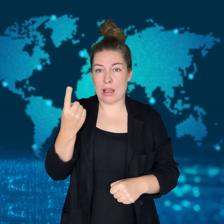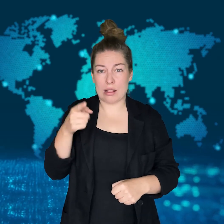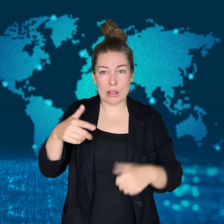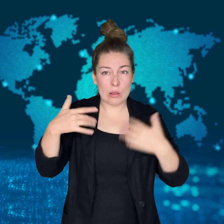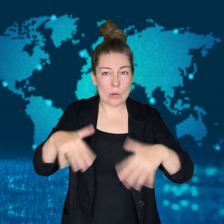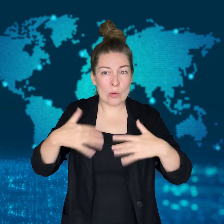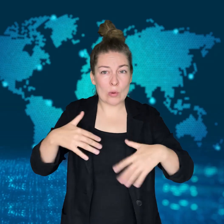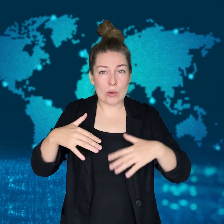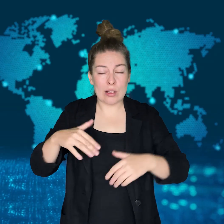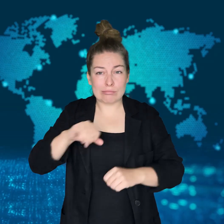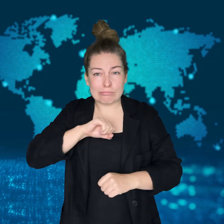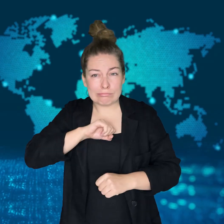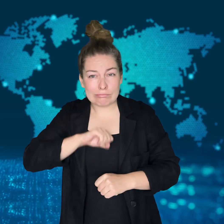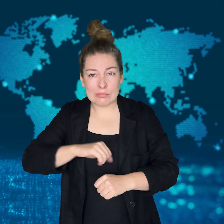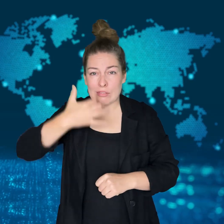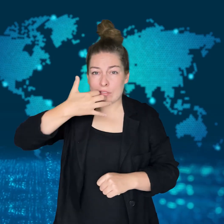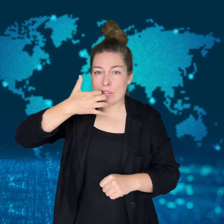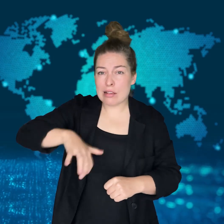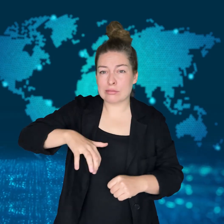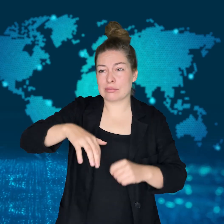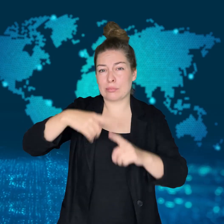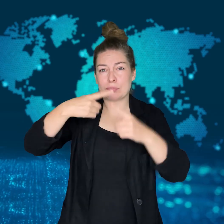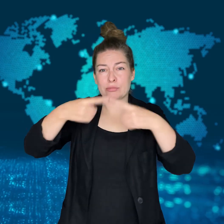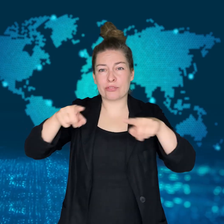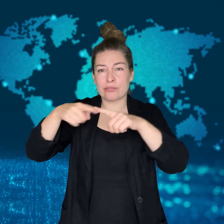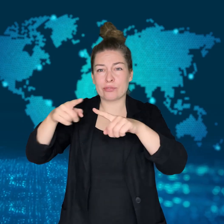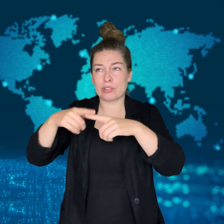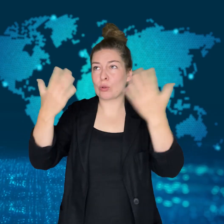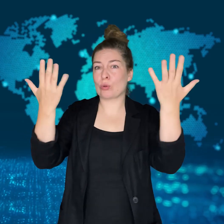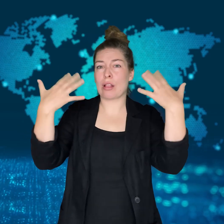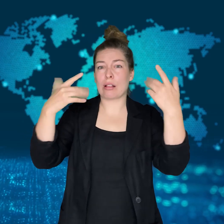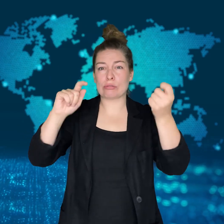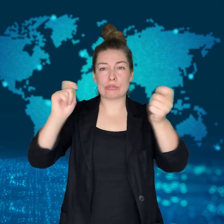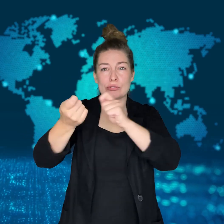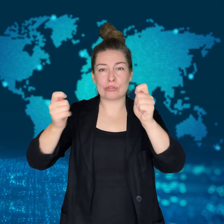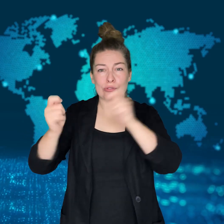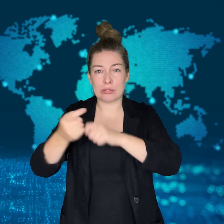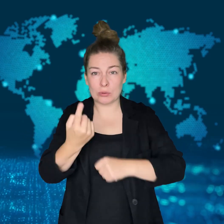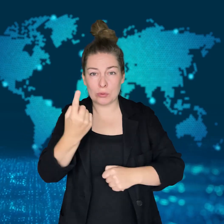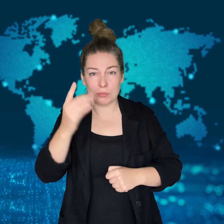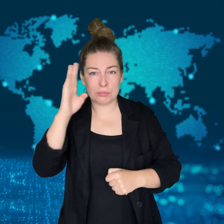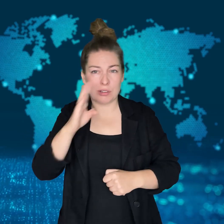high heat or other extreme weather.